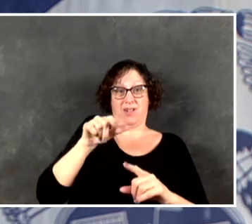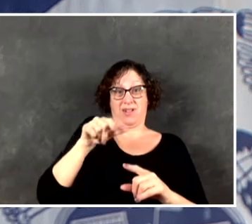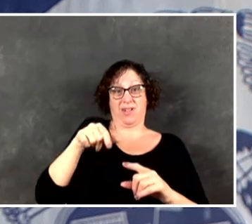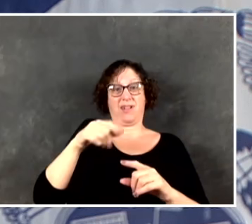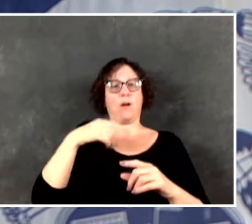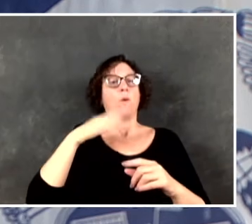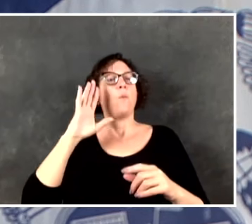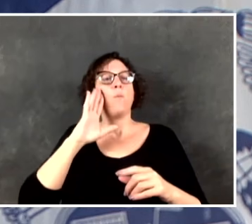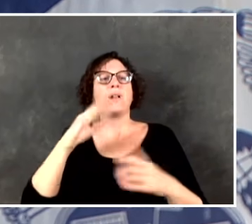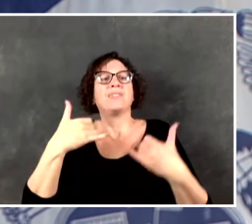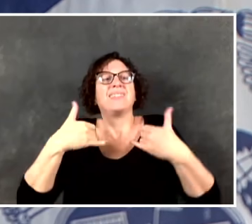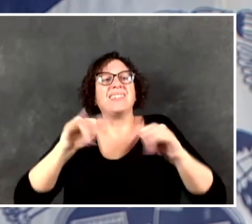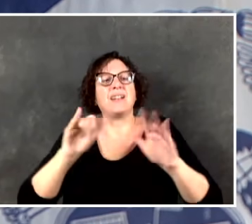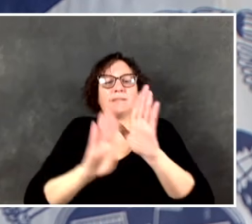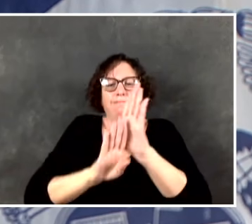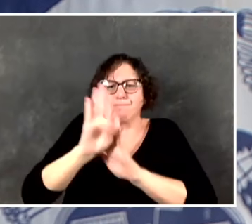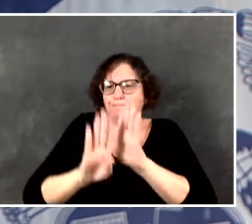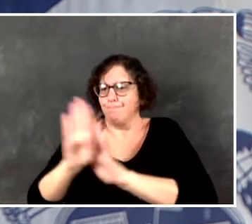THERE'S TIME TO BRING THAT OUT OVER THE NEXT